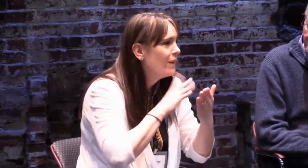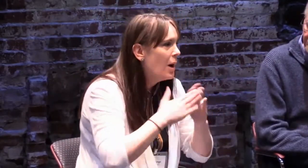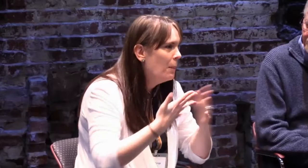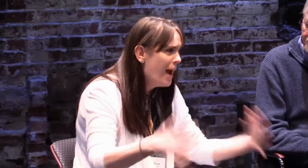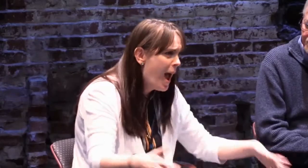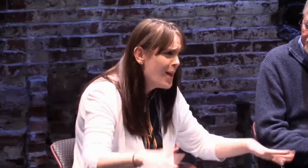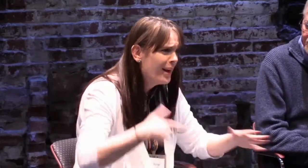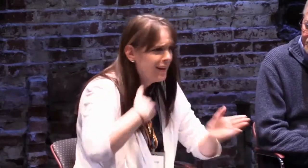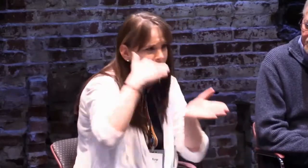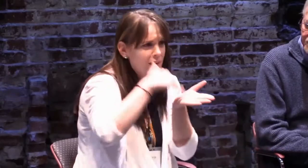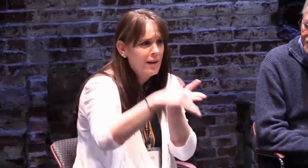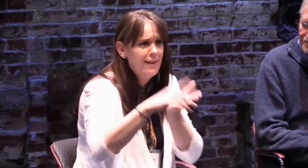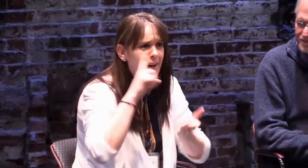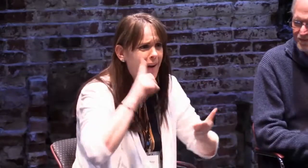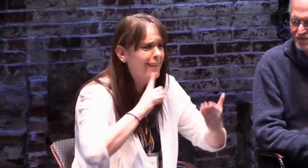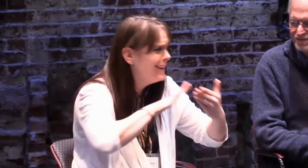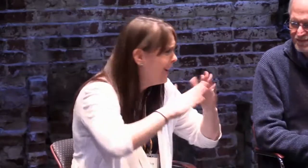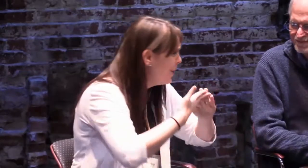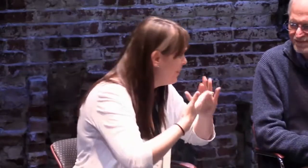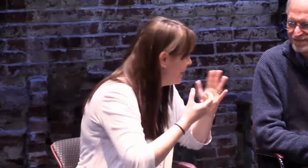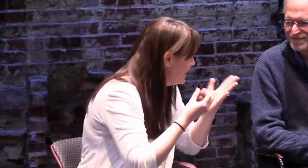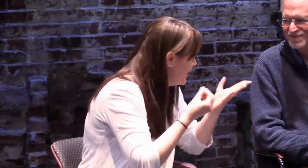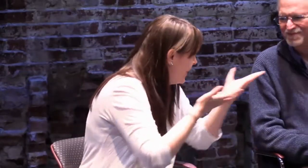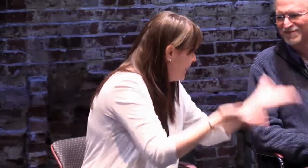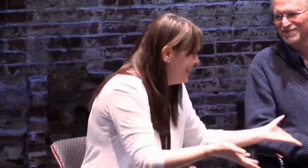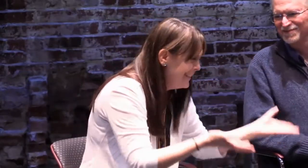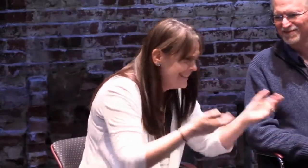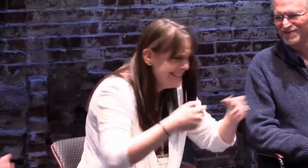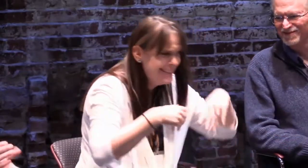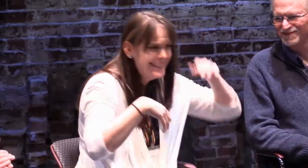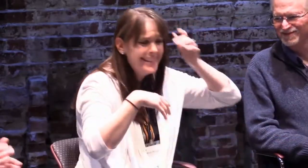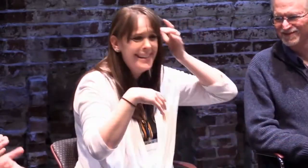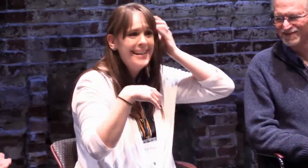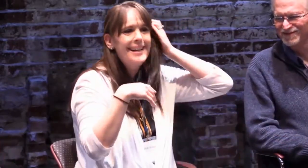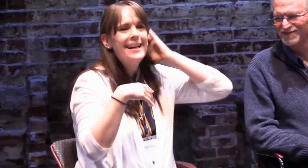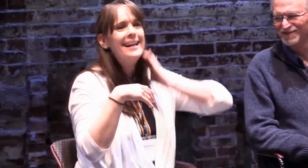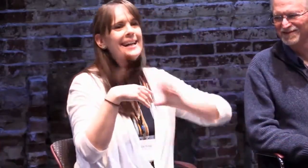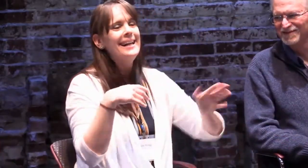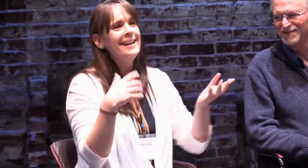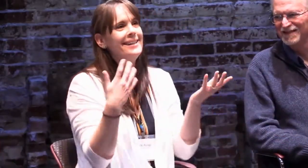that's where that grounding work happened, and I tell you, without the deaf community,